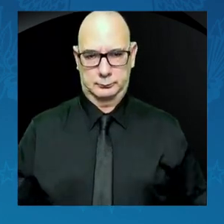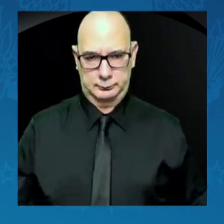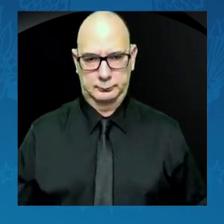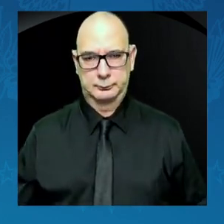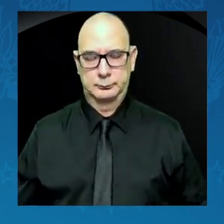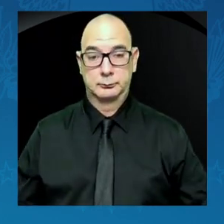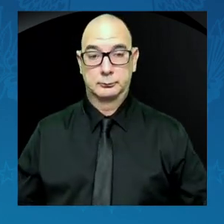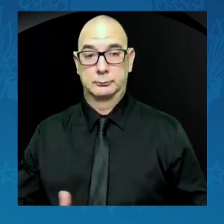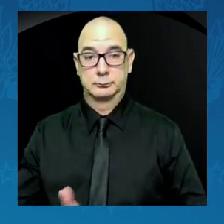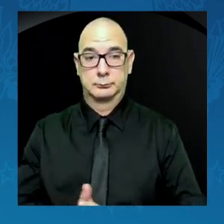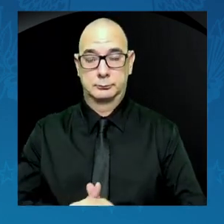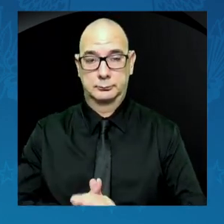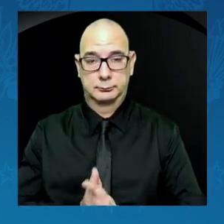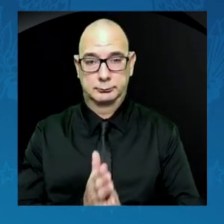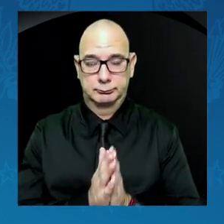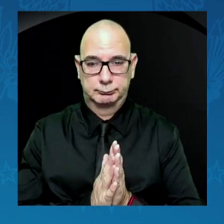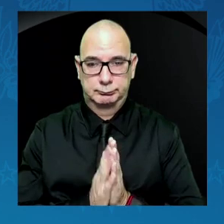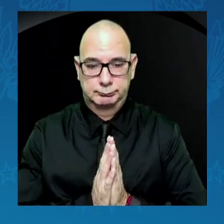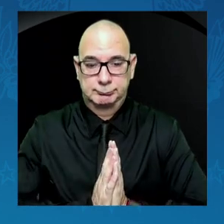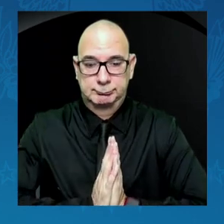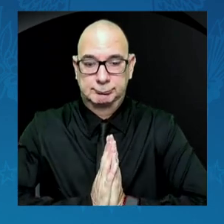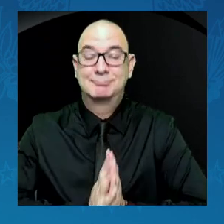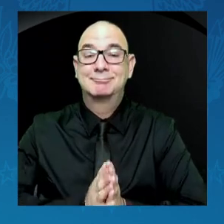The Vice President: Good afternoon, everyone, please have a seat. Good afternoon.